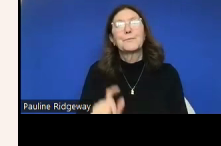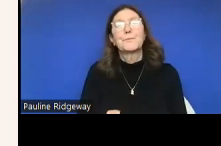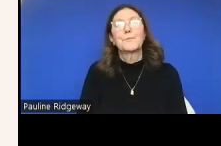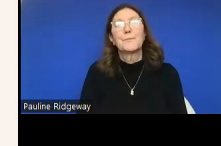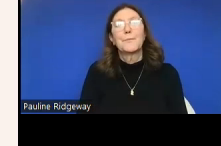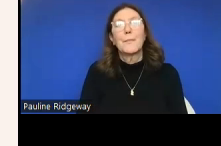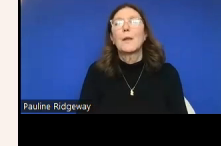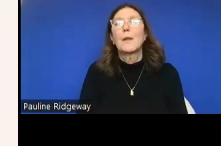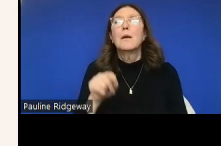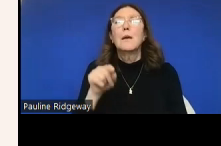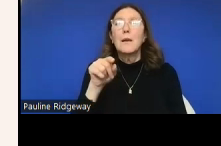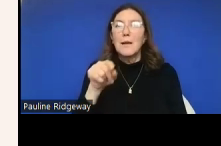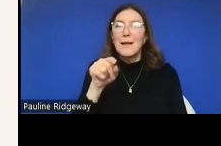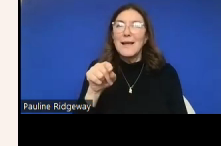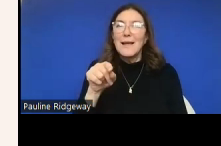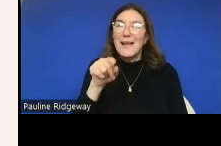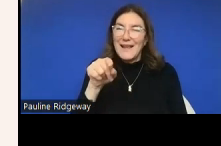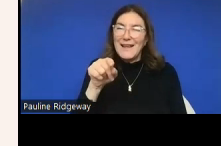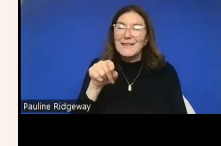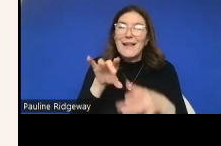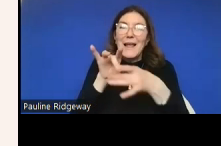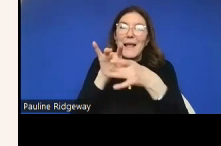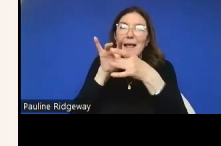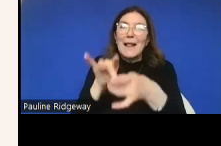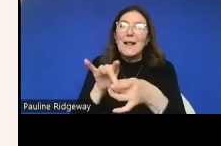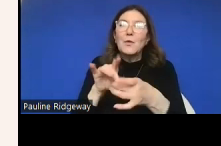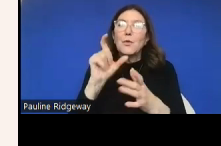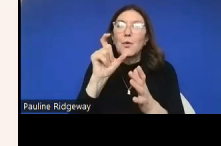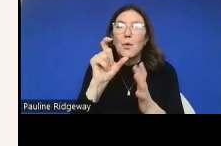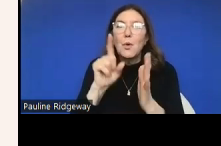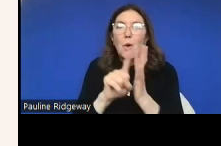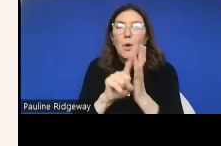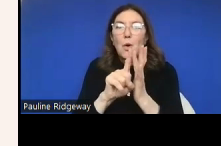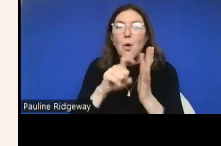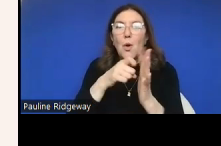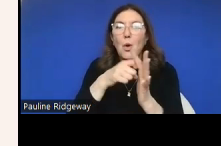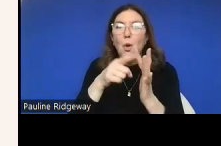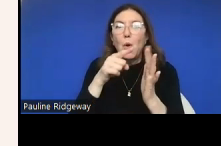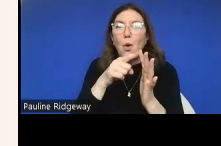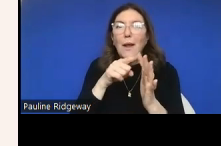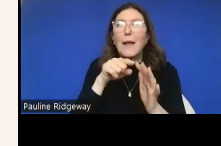it's just whether they're setting cookies essentially. A privacy-first analytics platform,